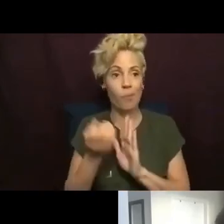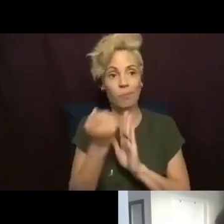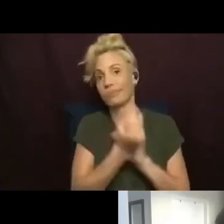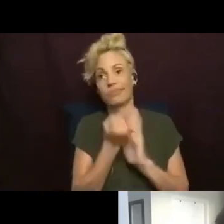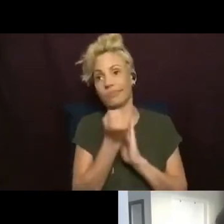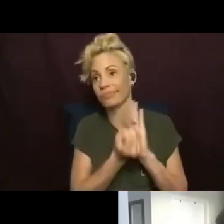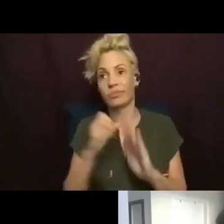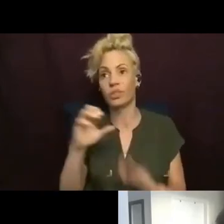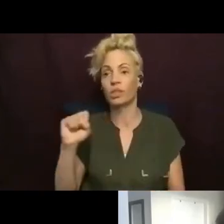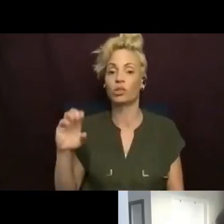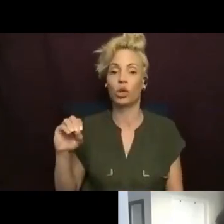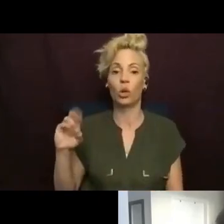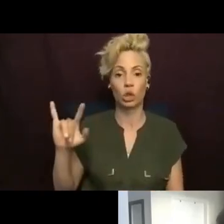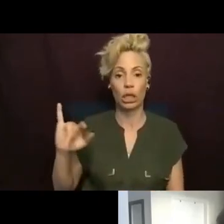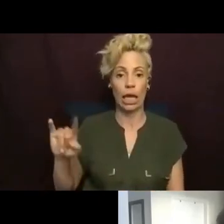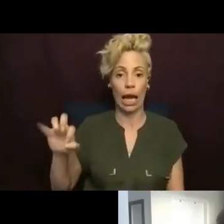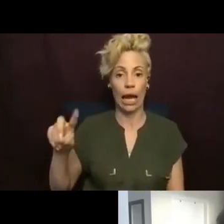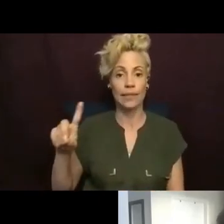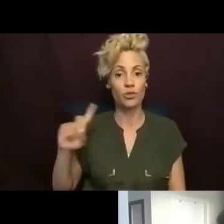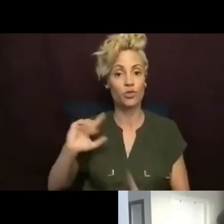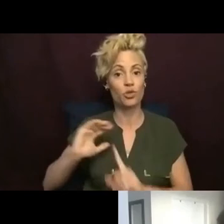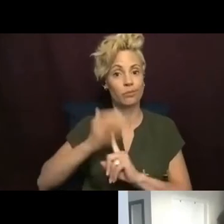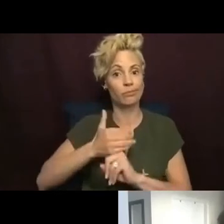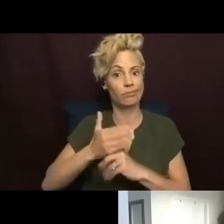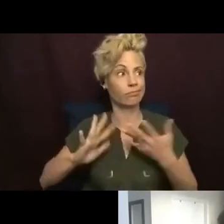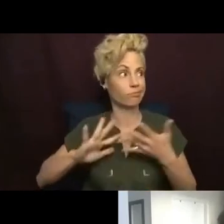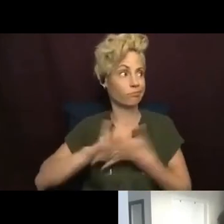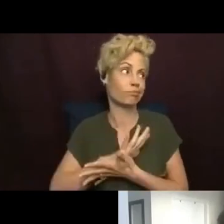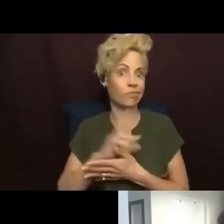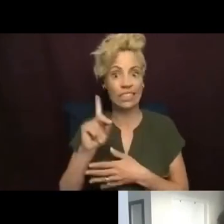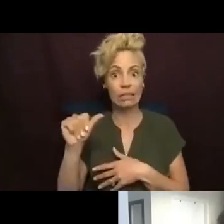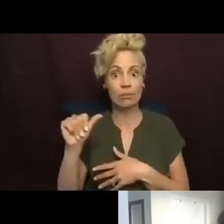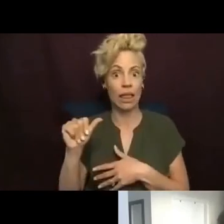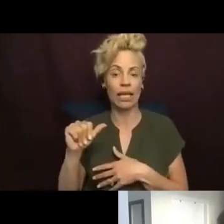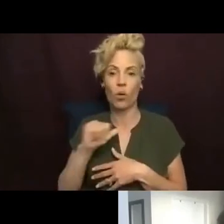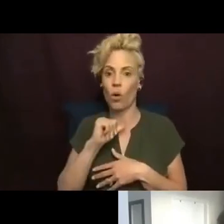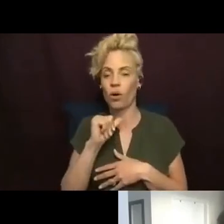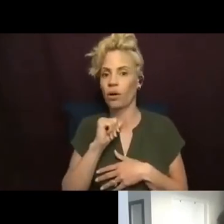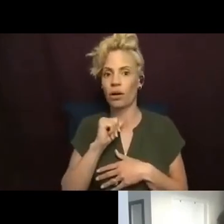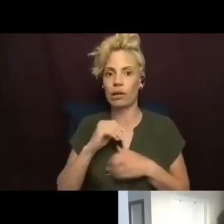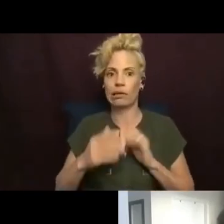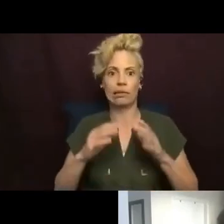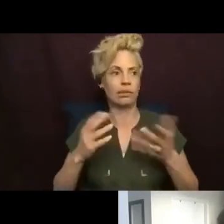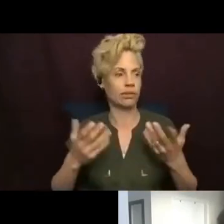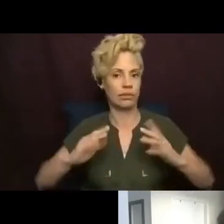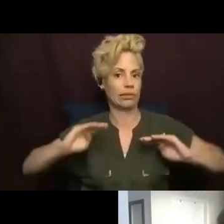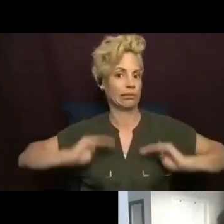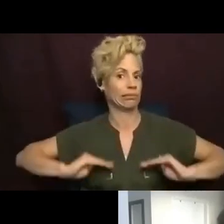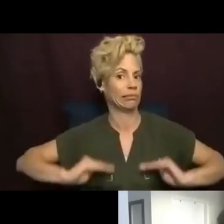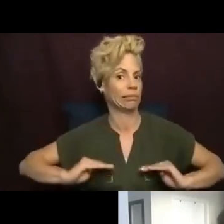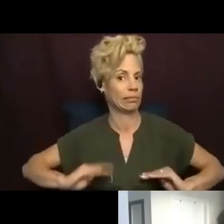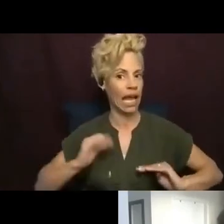to hide our disabilities or downplay it, but usually the stories are much more interesting